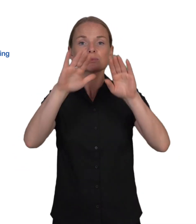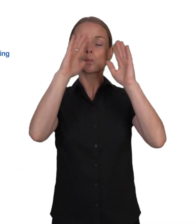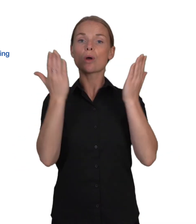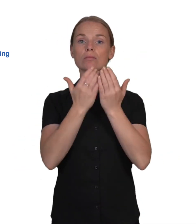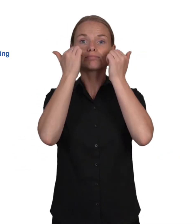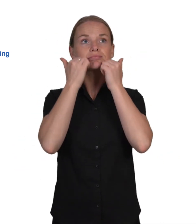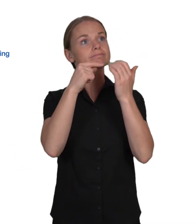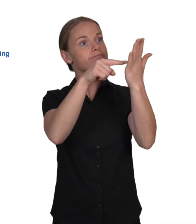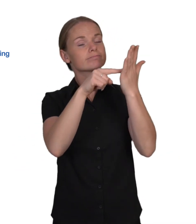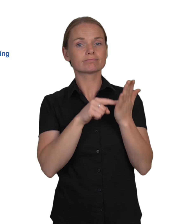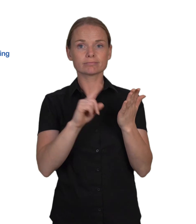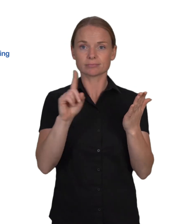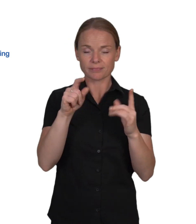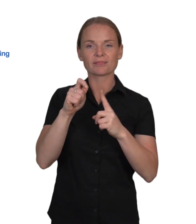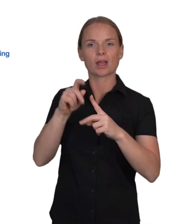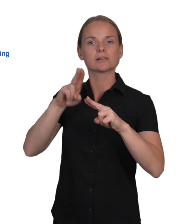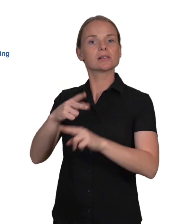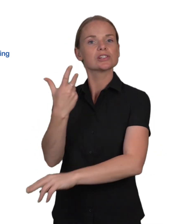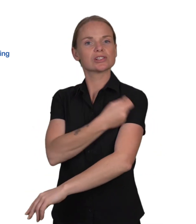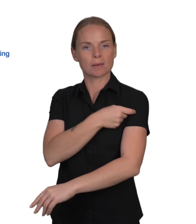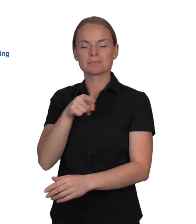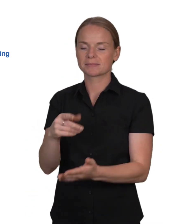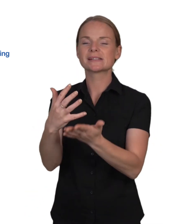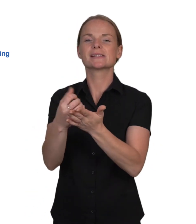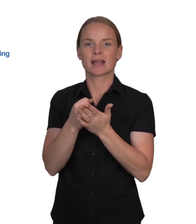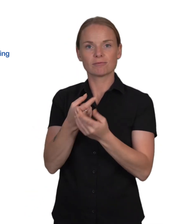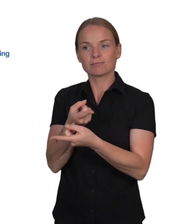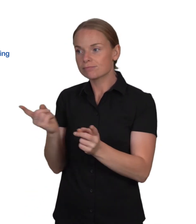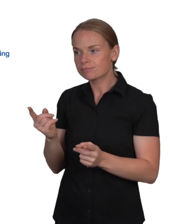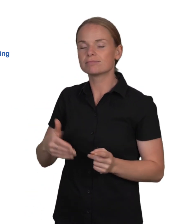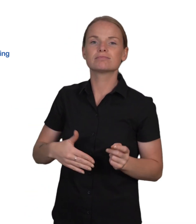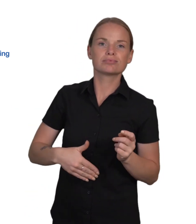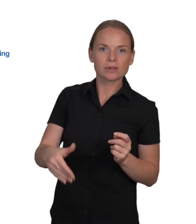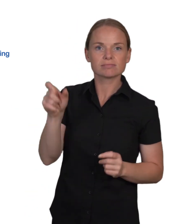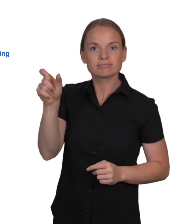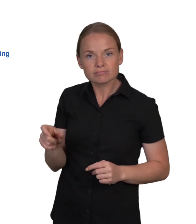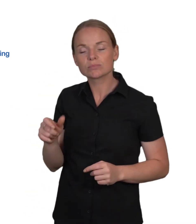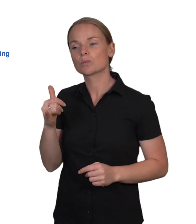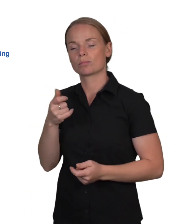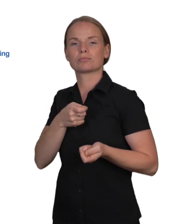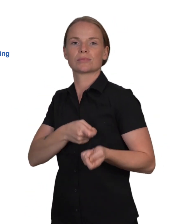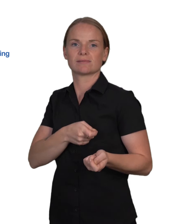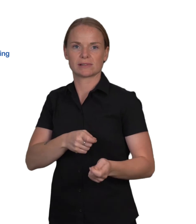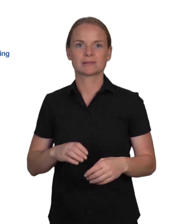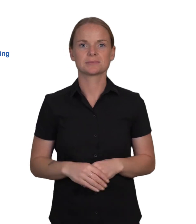Real-world evidence has shown that Pfizer is safe for pregnant women and breastfeeding women.